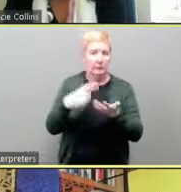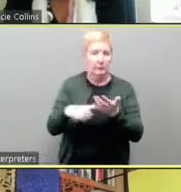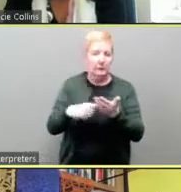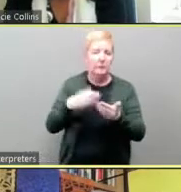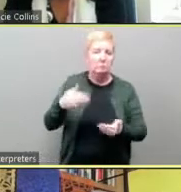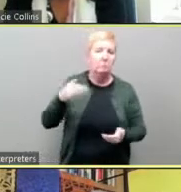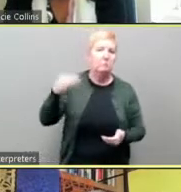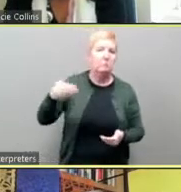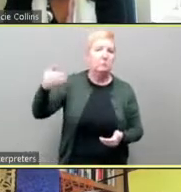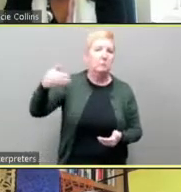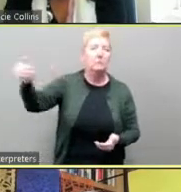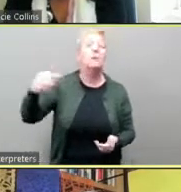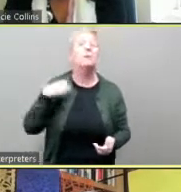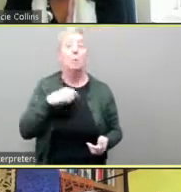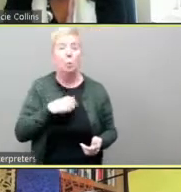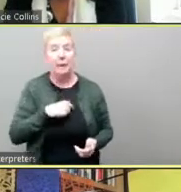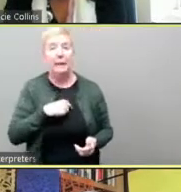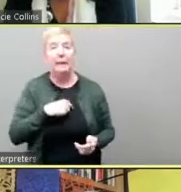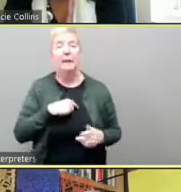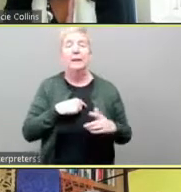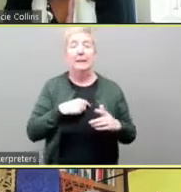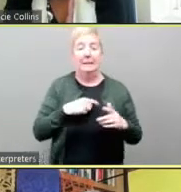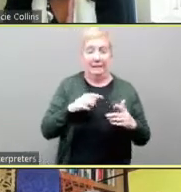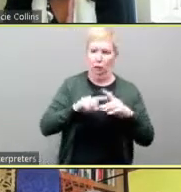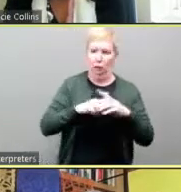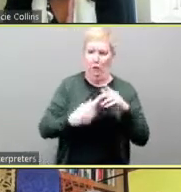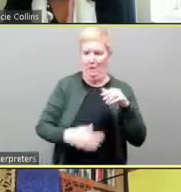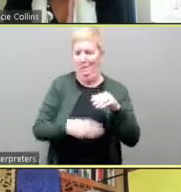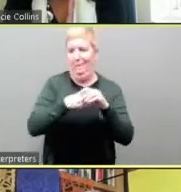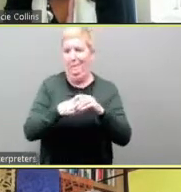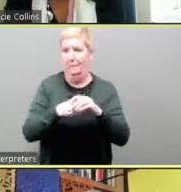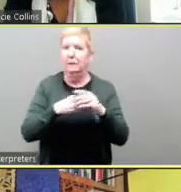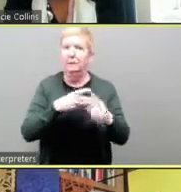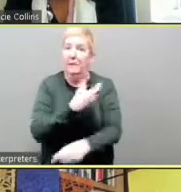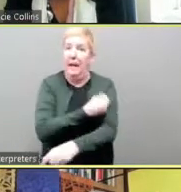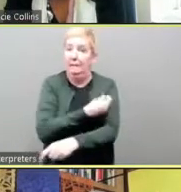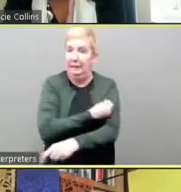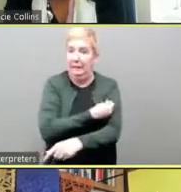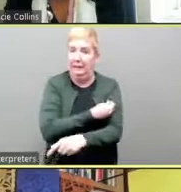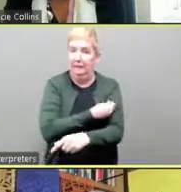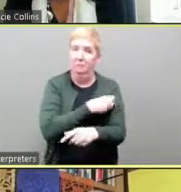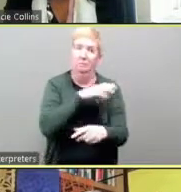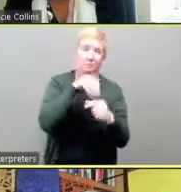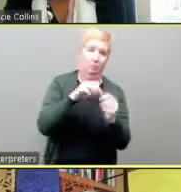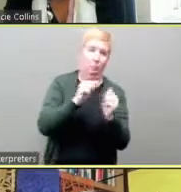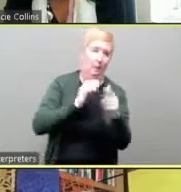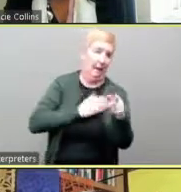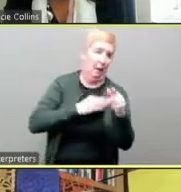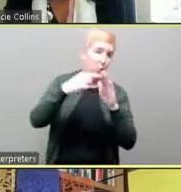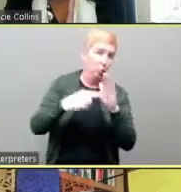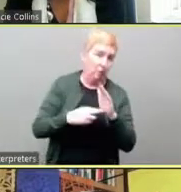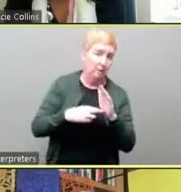did introduce the vaccine metric has to relax the daily case rate to 10 or less